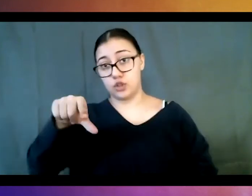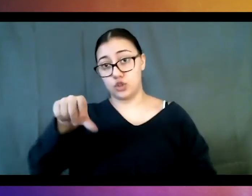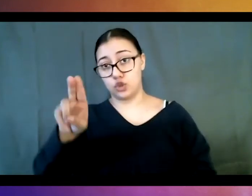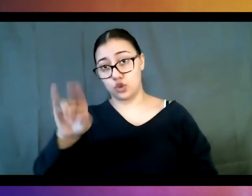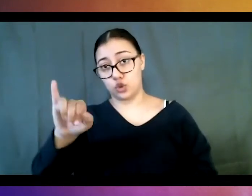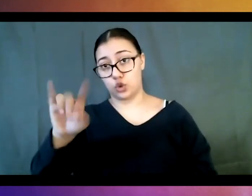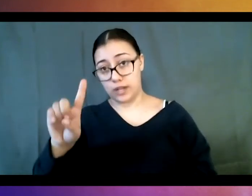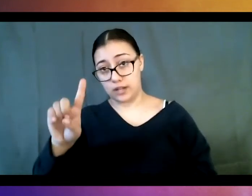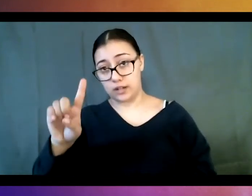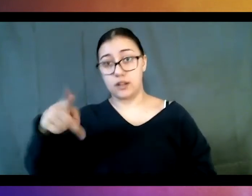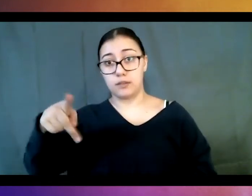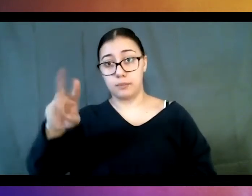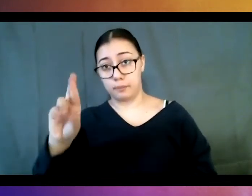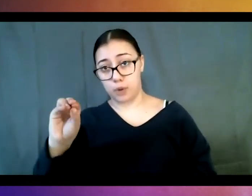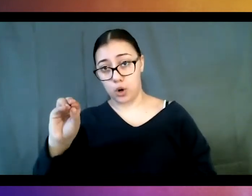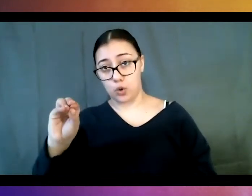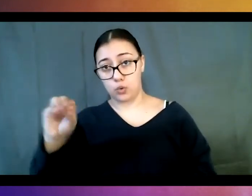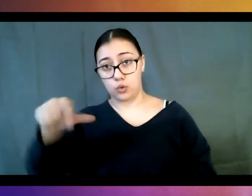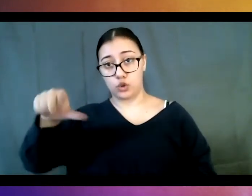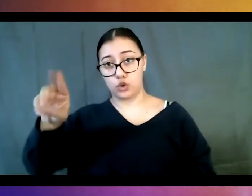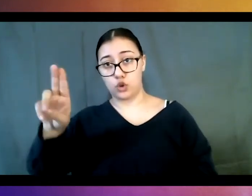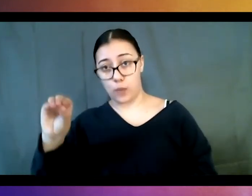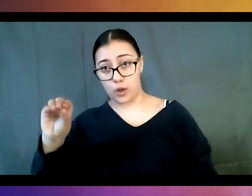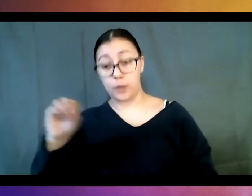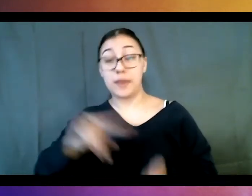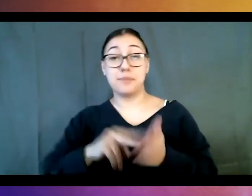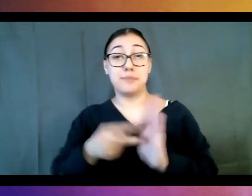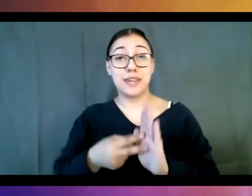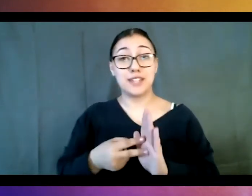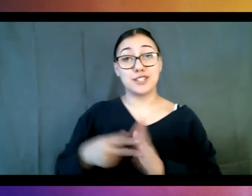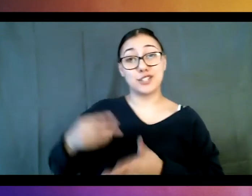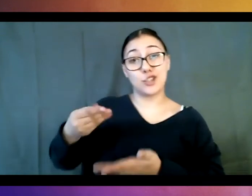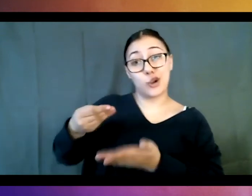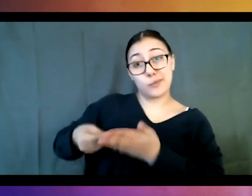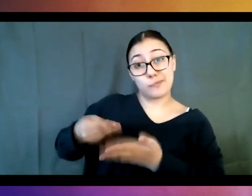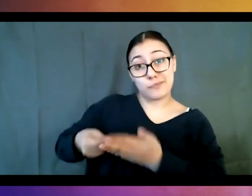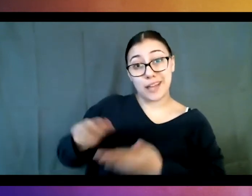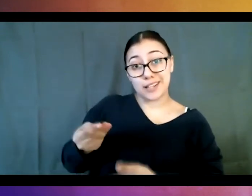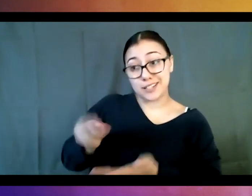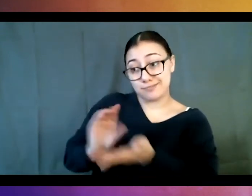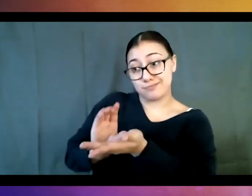pay benefits, title, position, or other opportunities